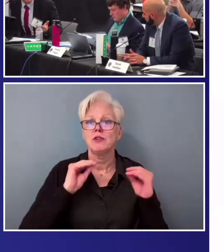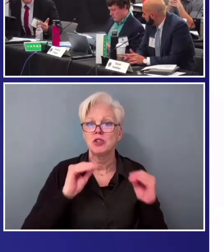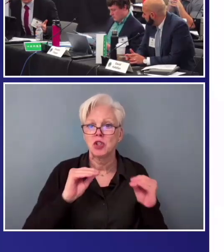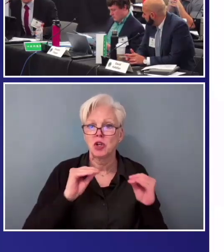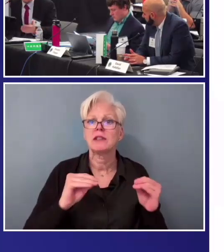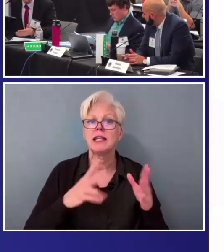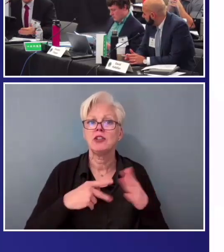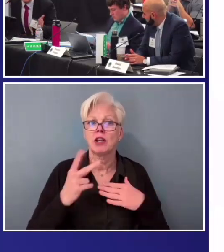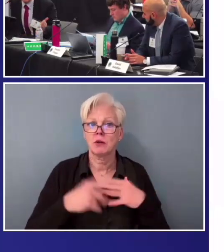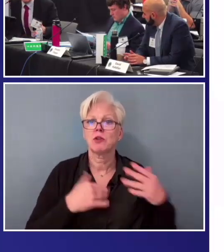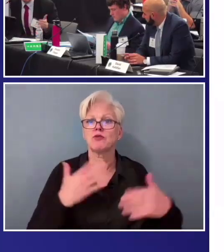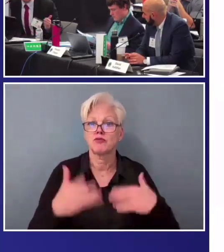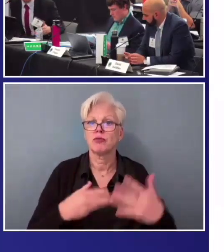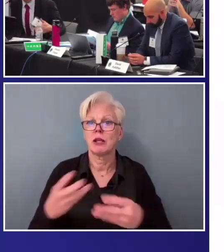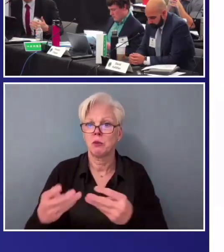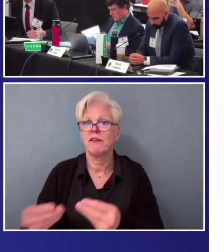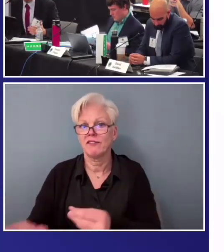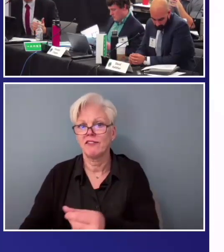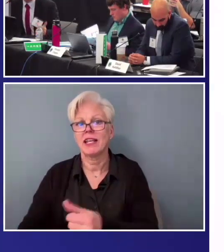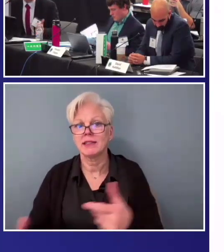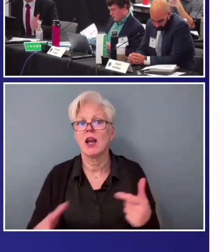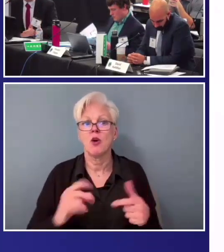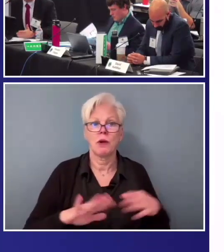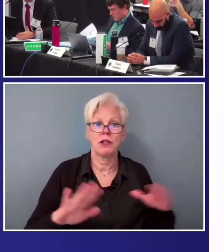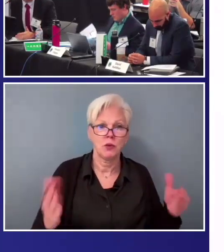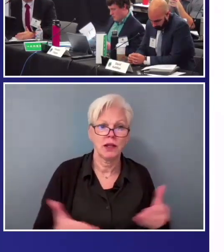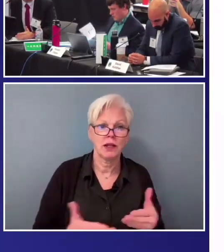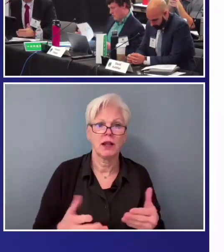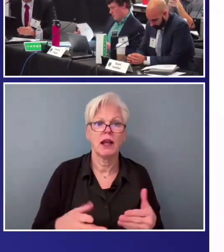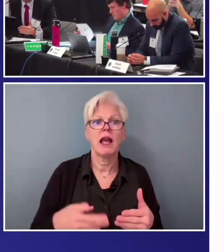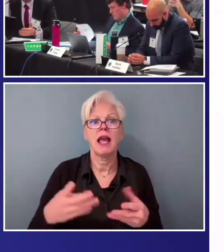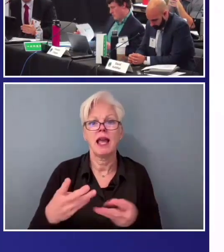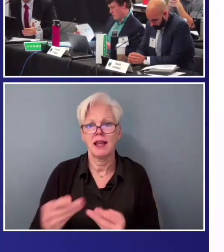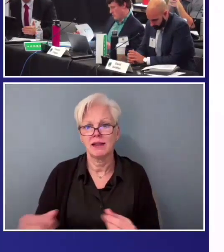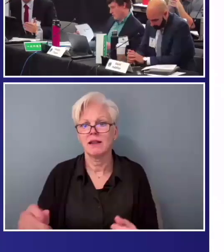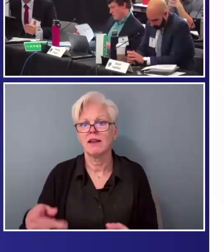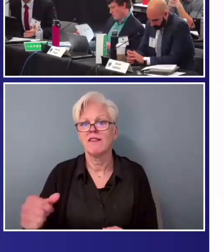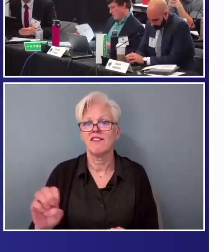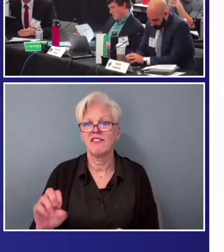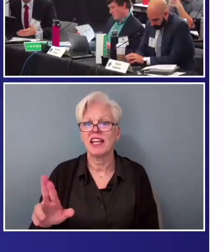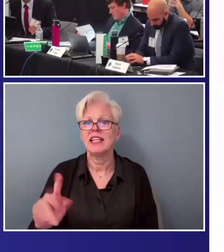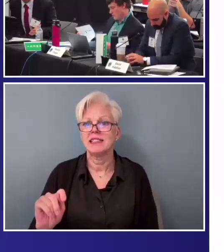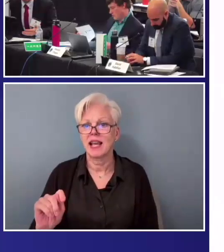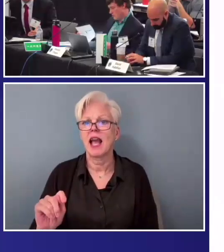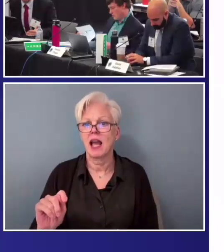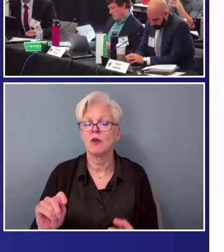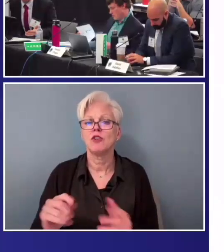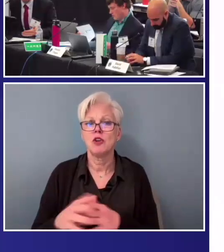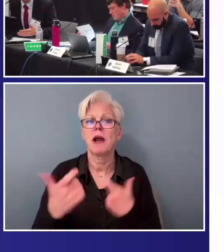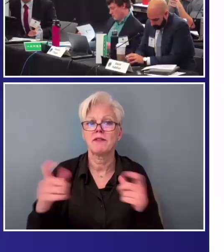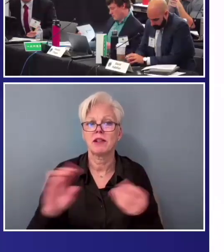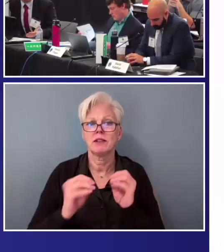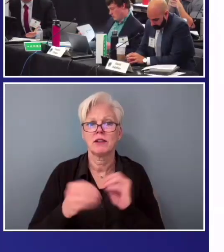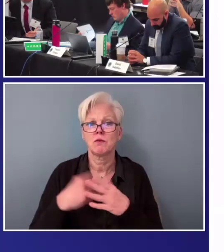I mean, that's going to phase out so that when you introduce and when you phase out, you're going to have a large number of programs that are in that period that